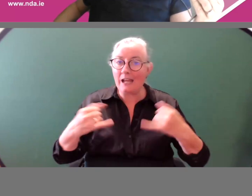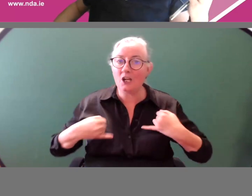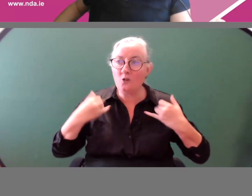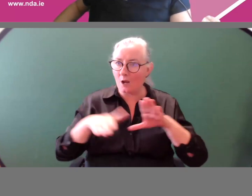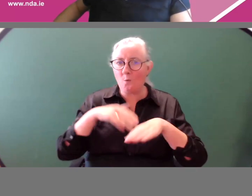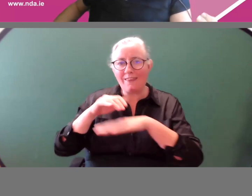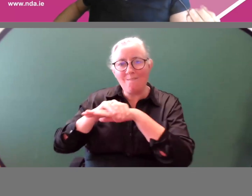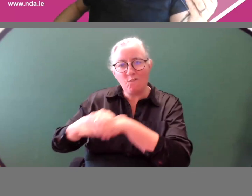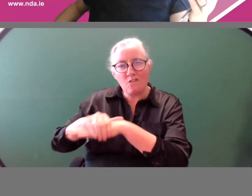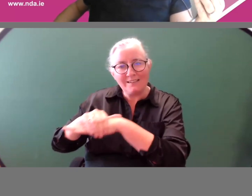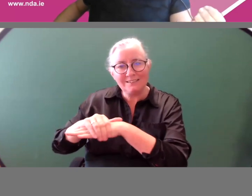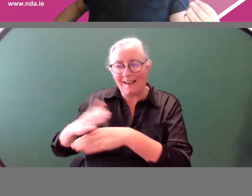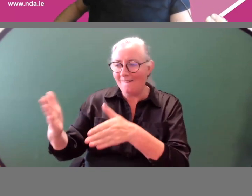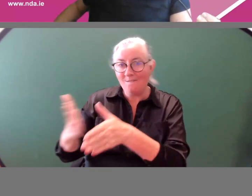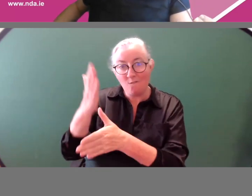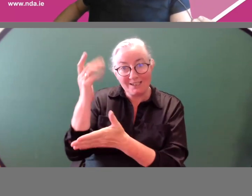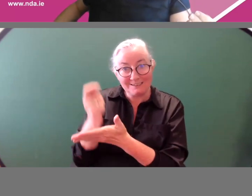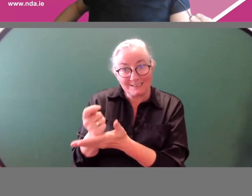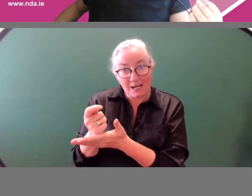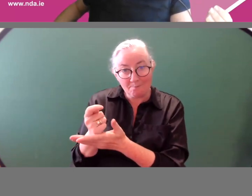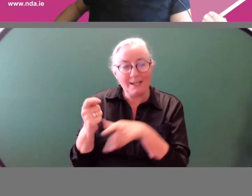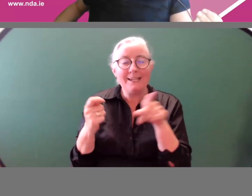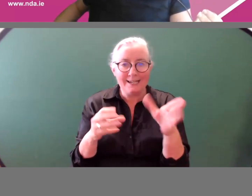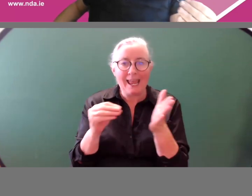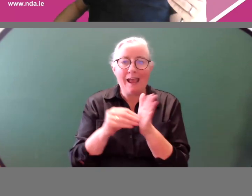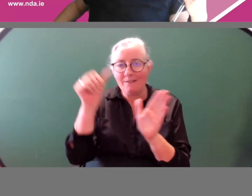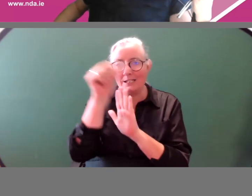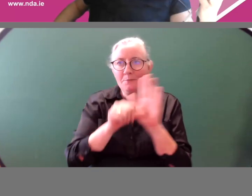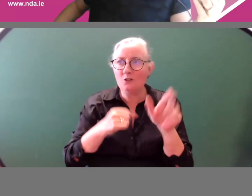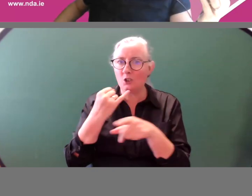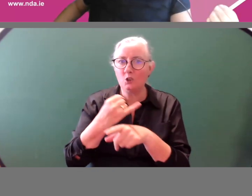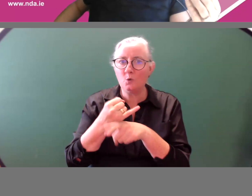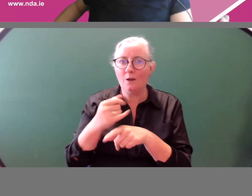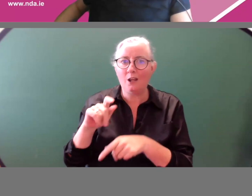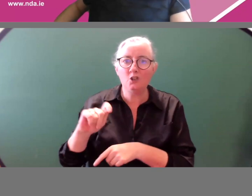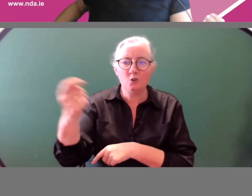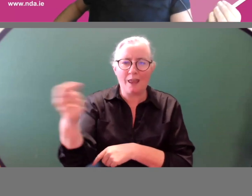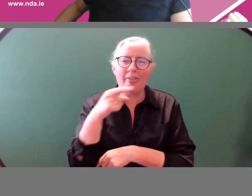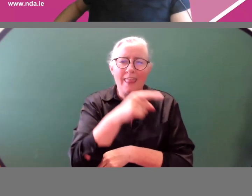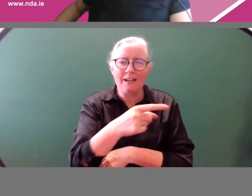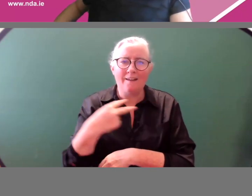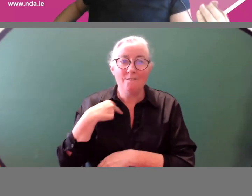the first time he had that experience on a school tour. That's a really meaningful example of